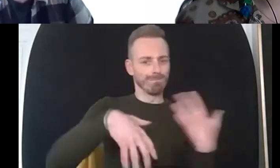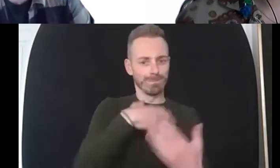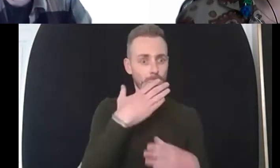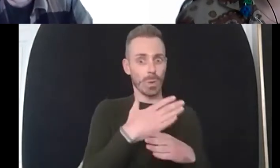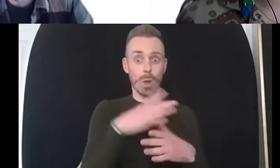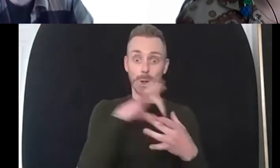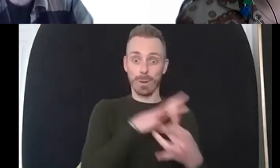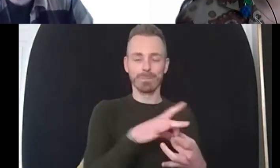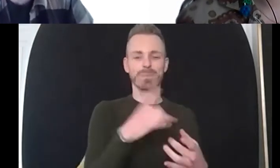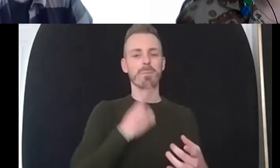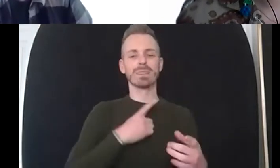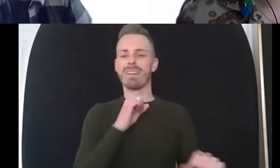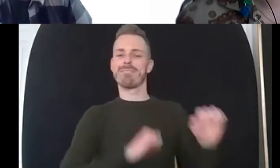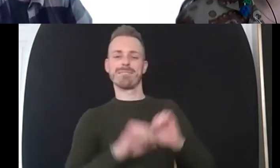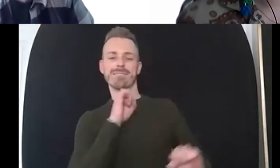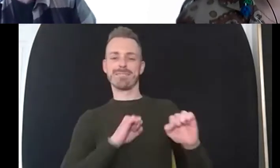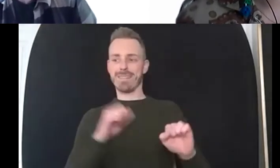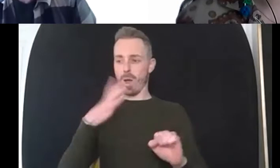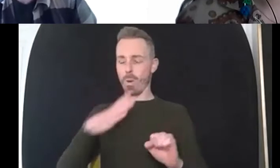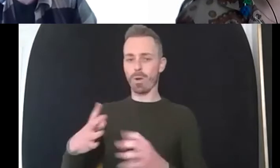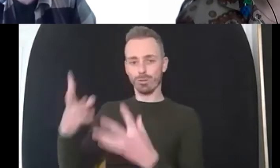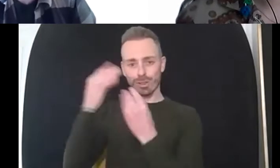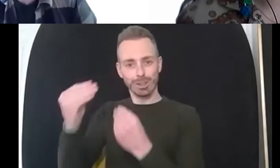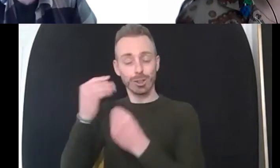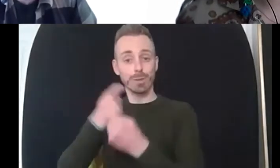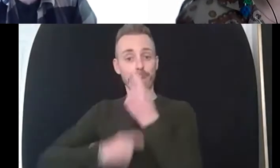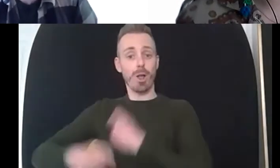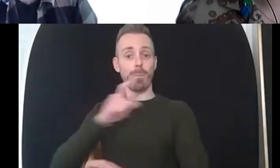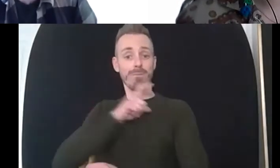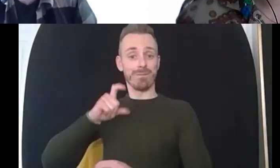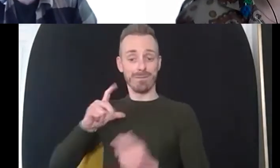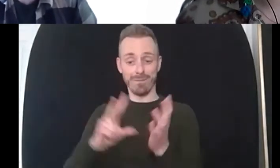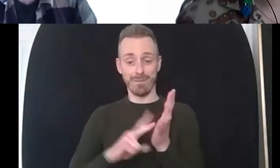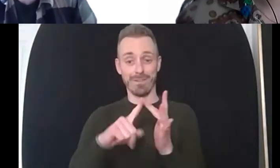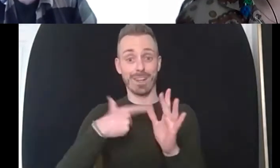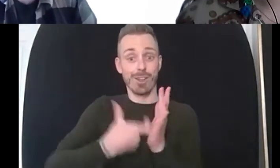to train to be a vicar instead um but then i ran away from that when um i got to know a little bit